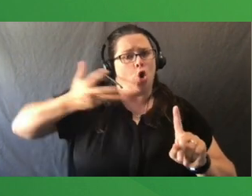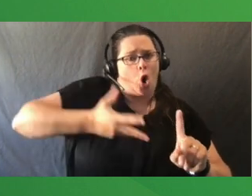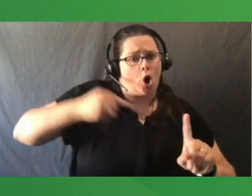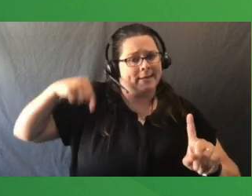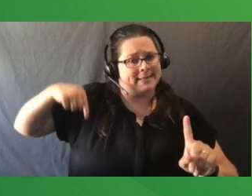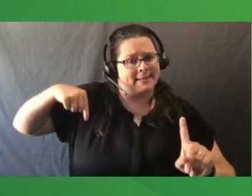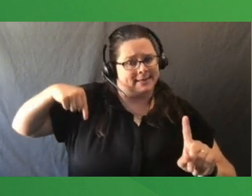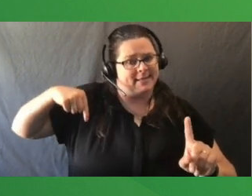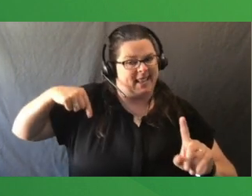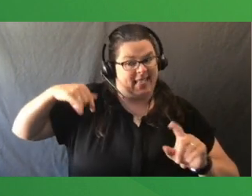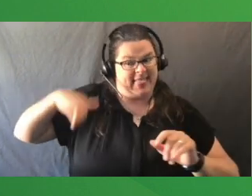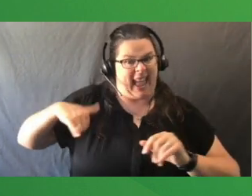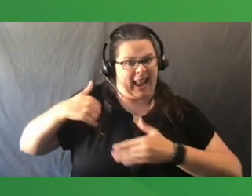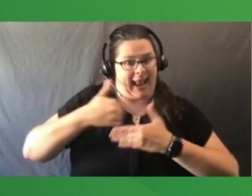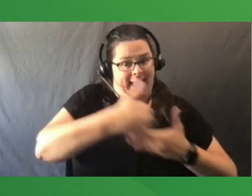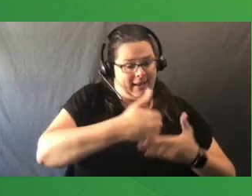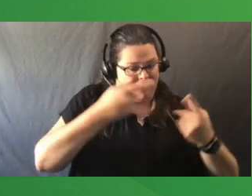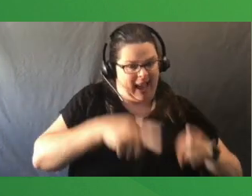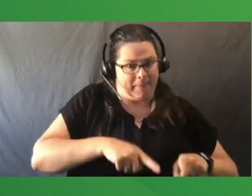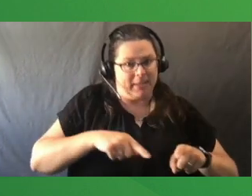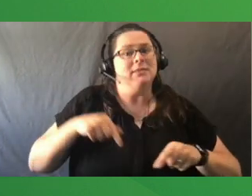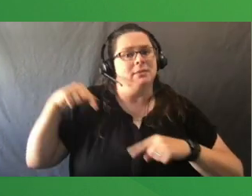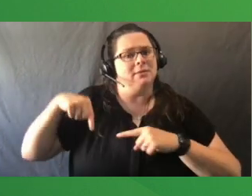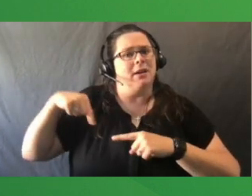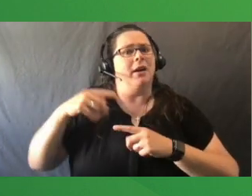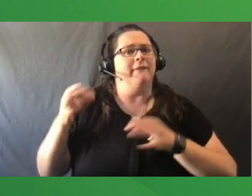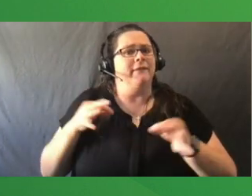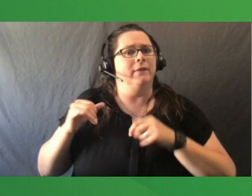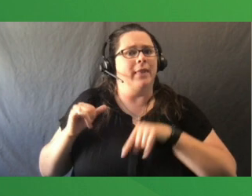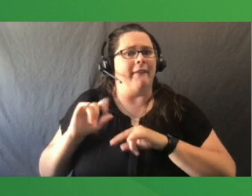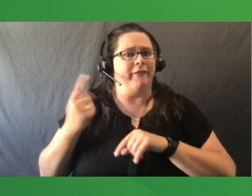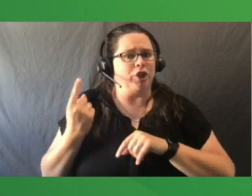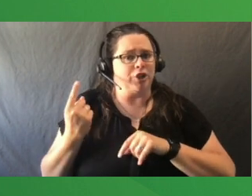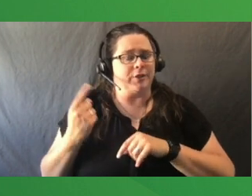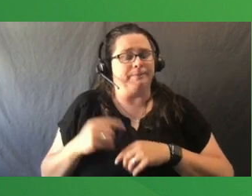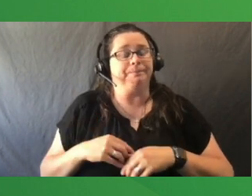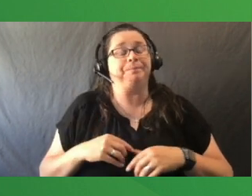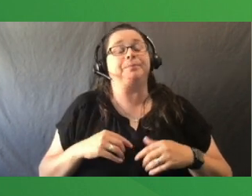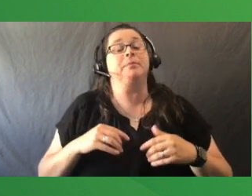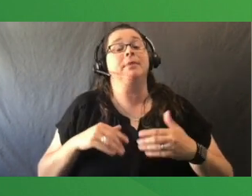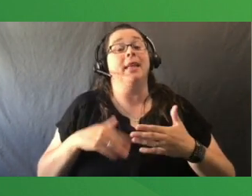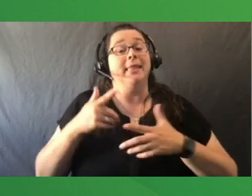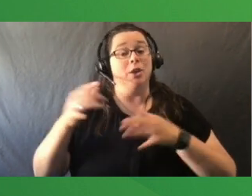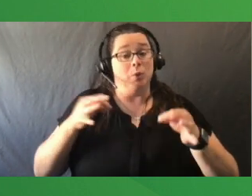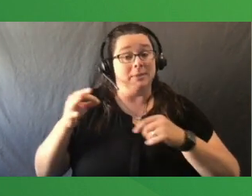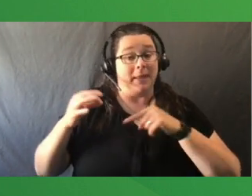The next shift is to two explain the phenomena. We're actually doing science.